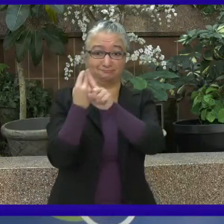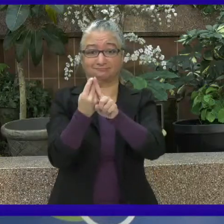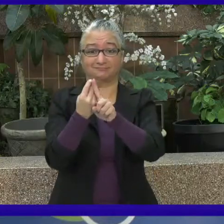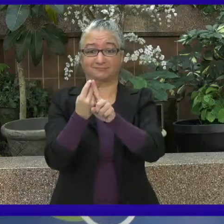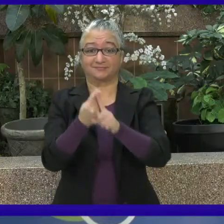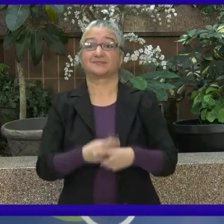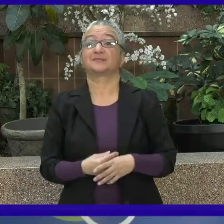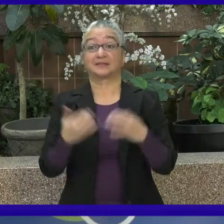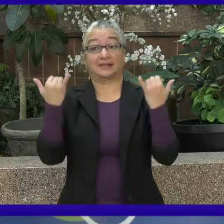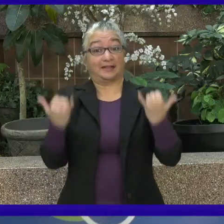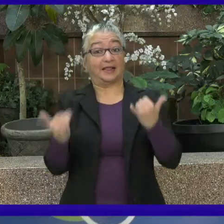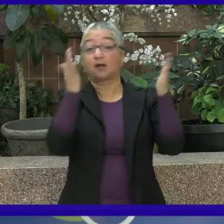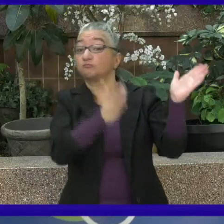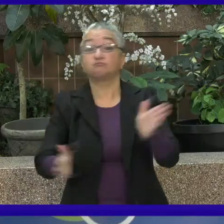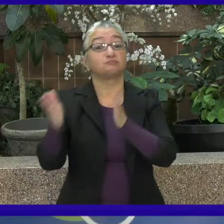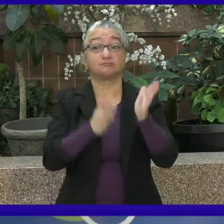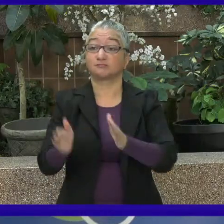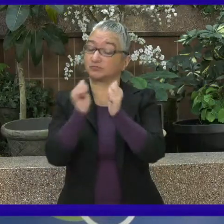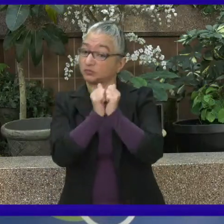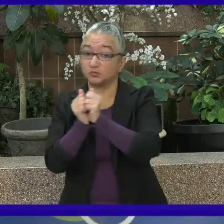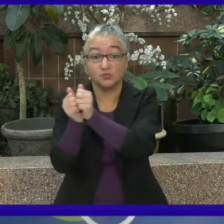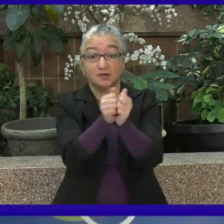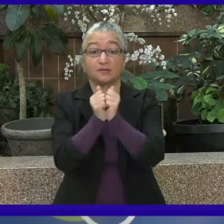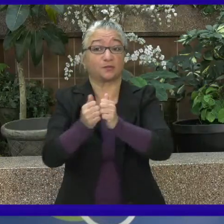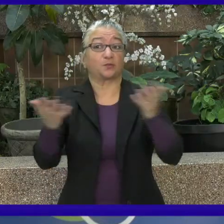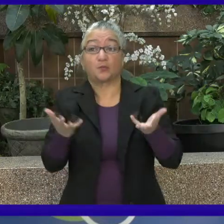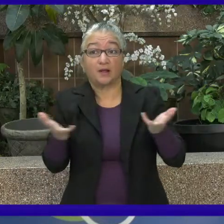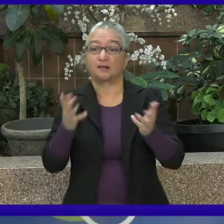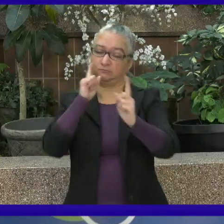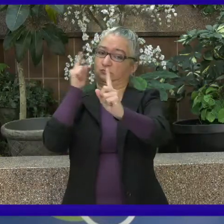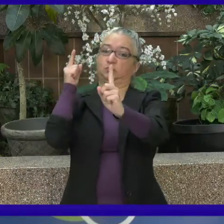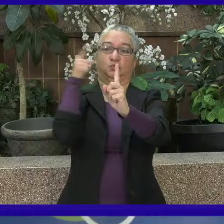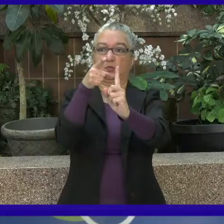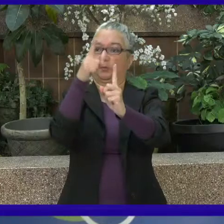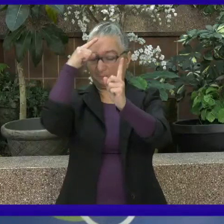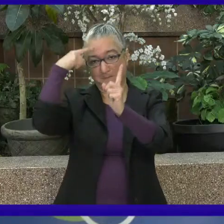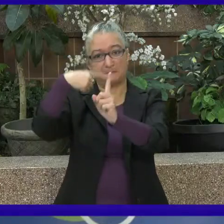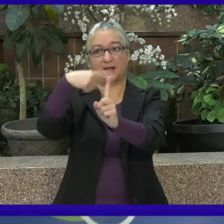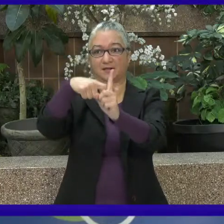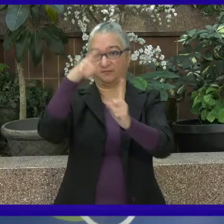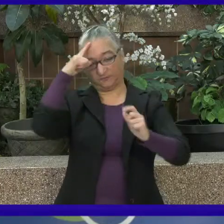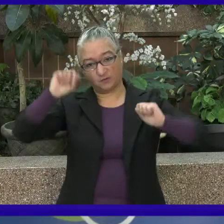and hope for the best outcomes for manitobans through this pandemic the work continues but we